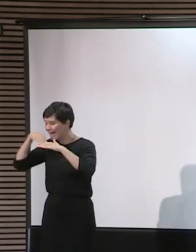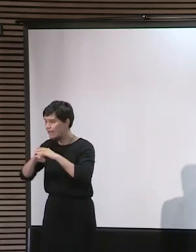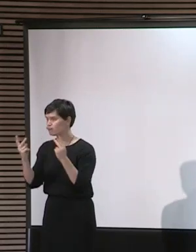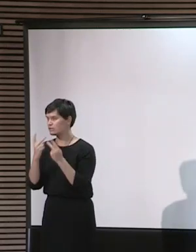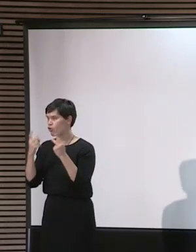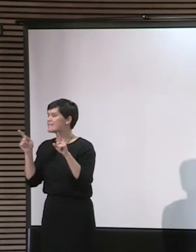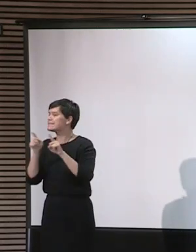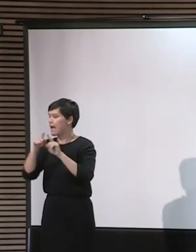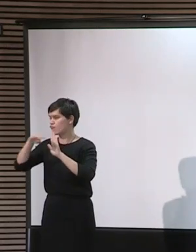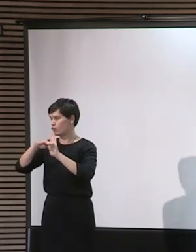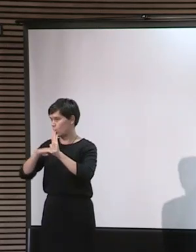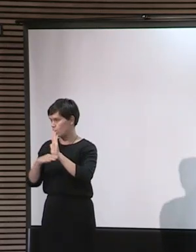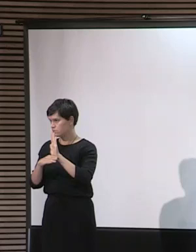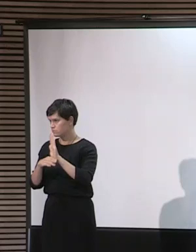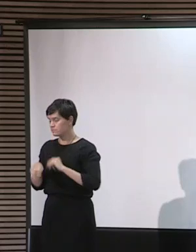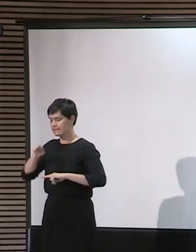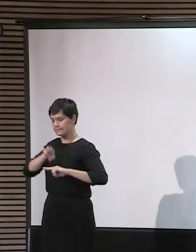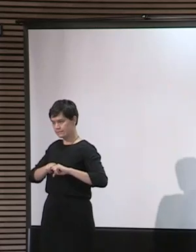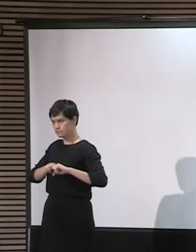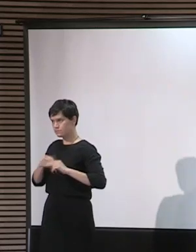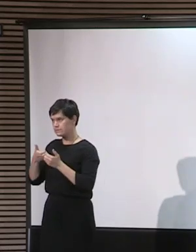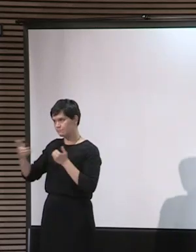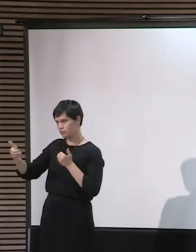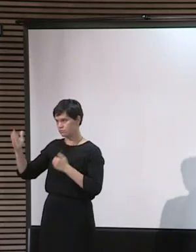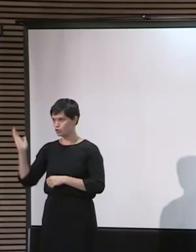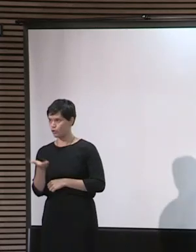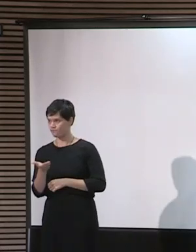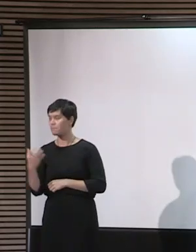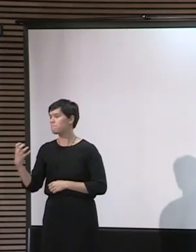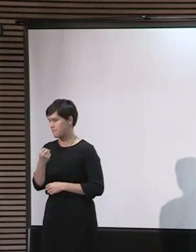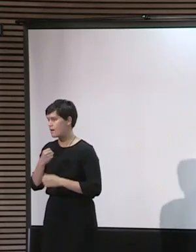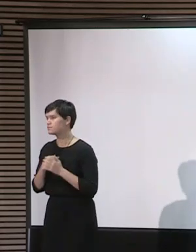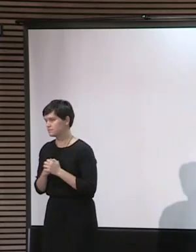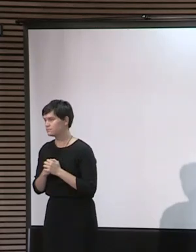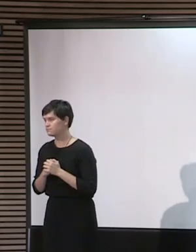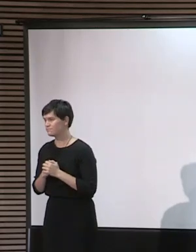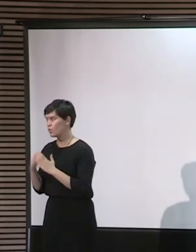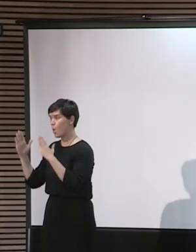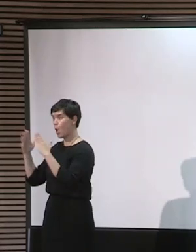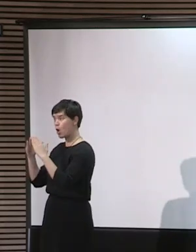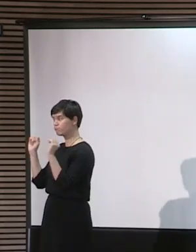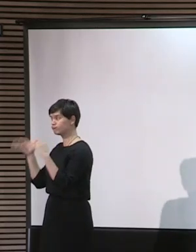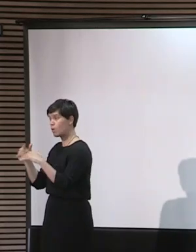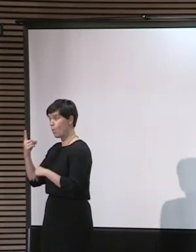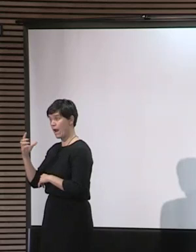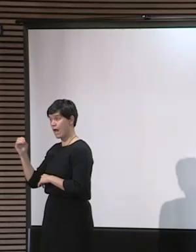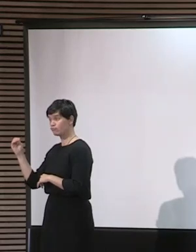continue with all of that social distancing within their venues. But they can have larger group sizes now. Otherwise, it would be